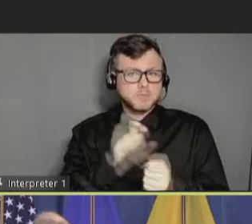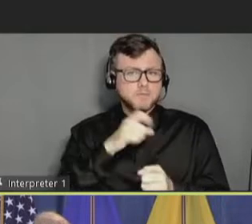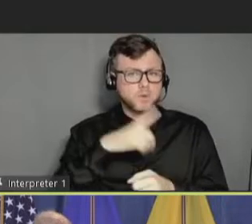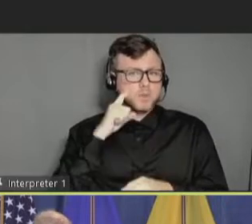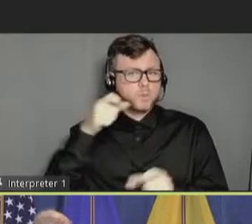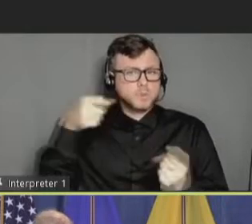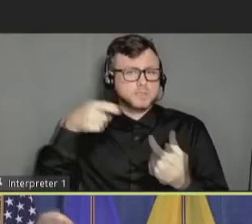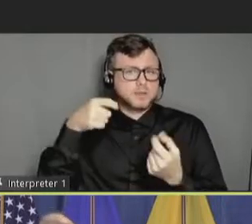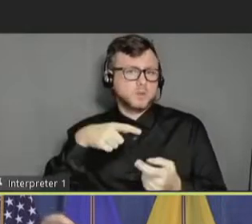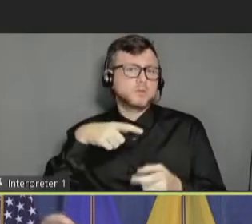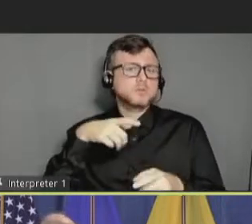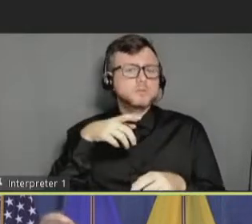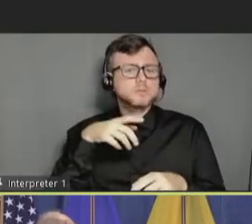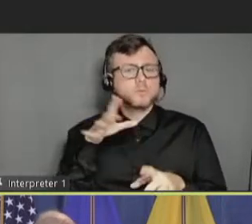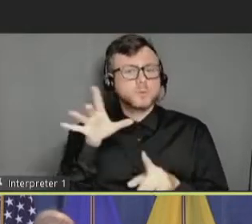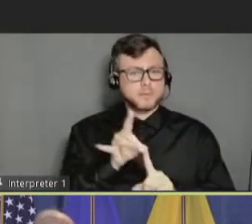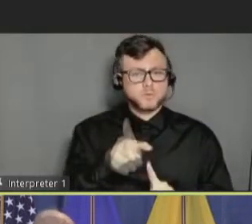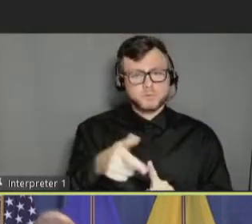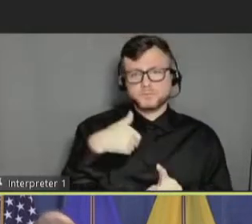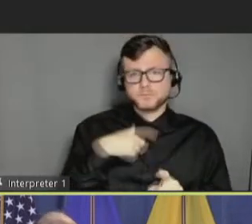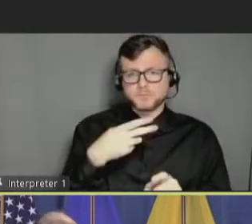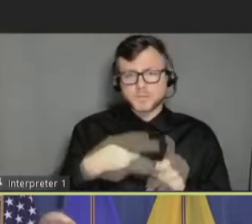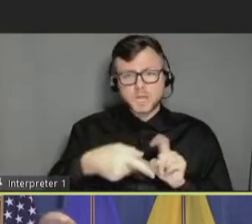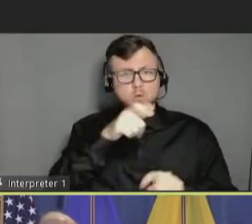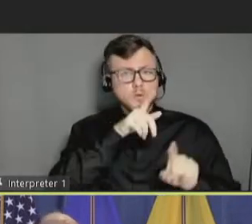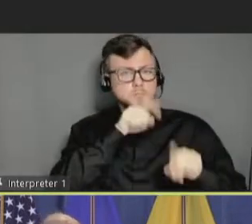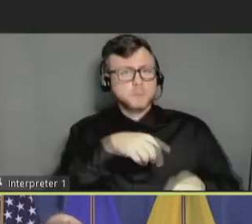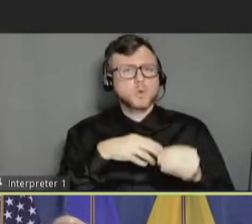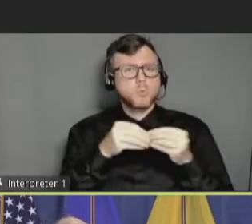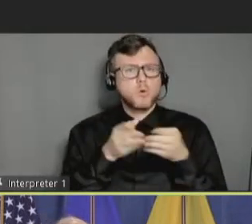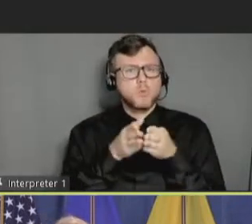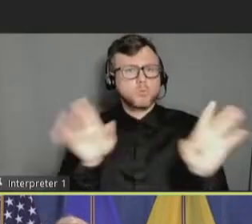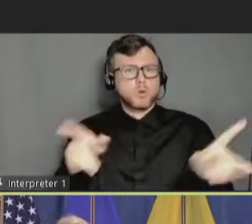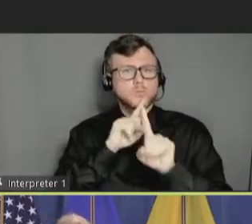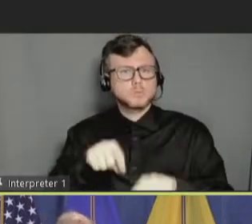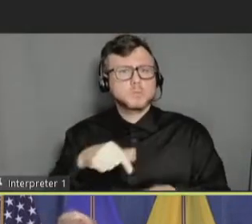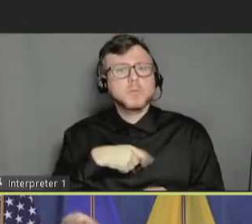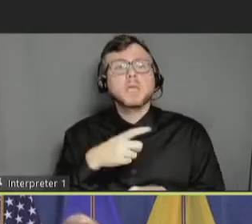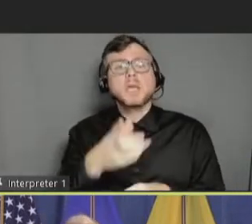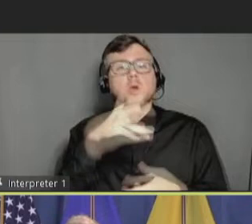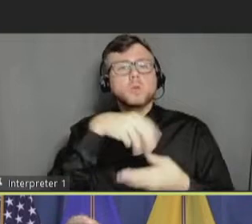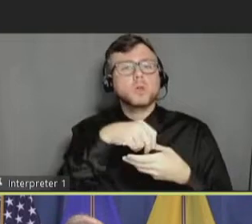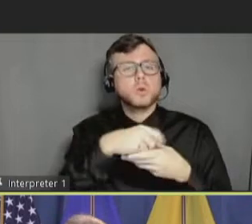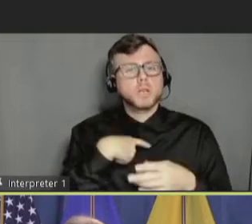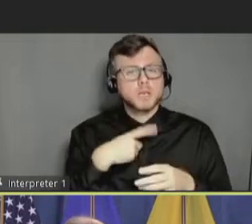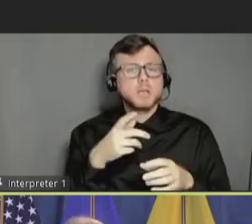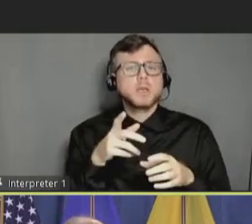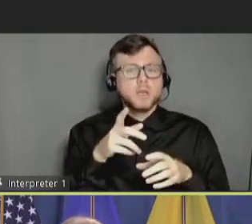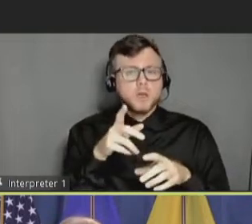get a higher response and a much broader response, including response to subdominant epitopes.